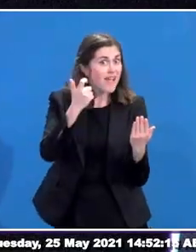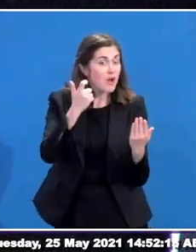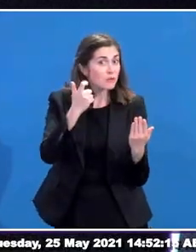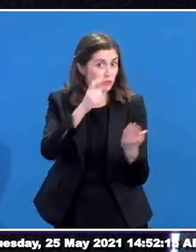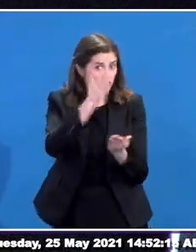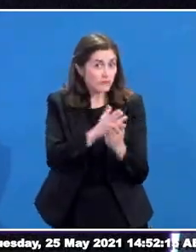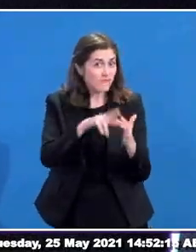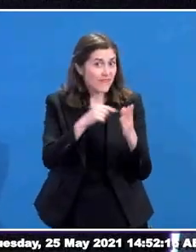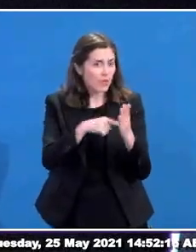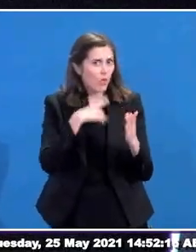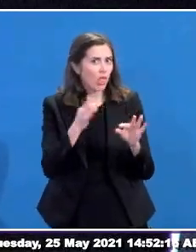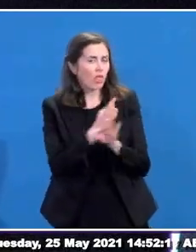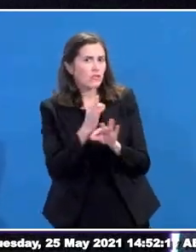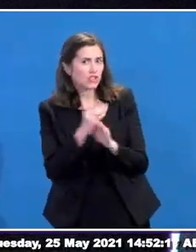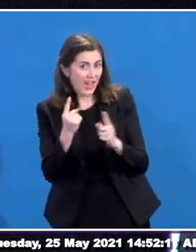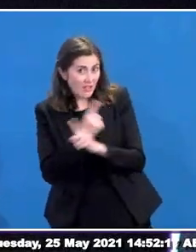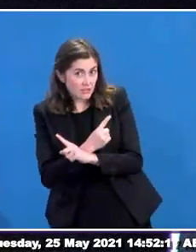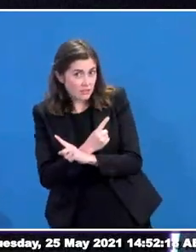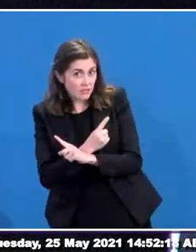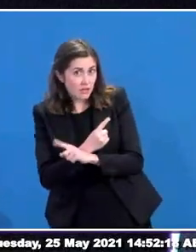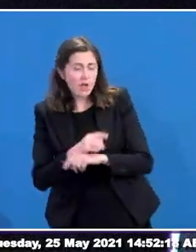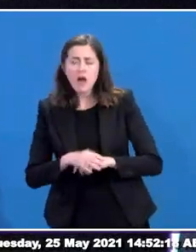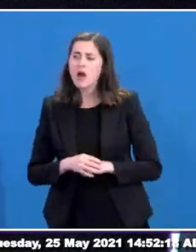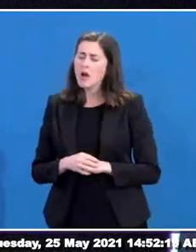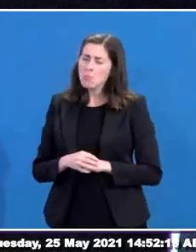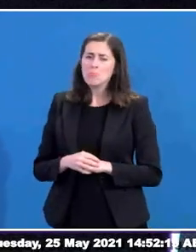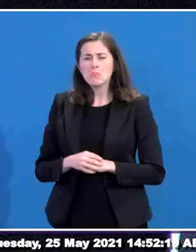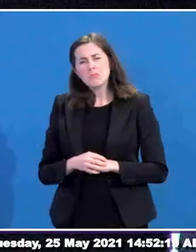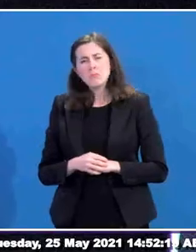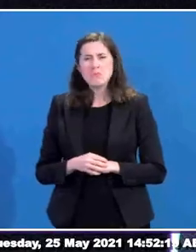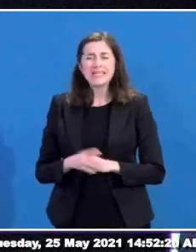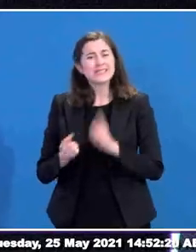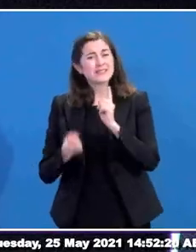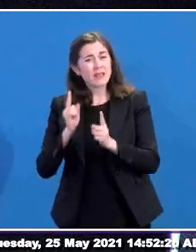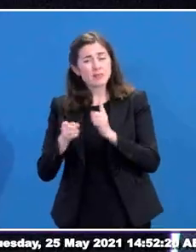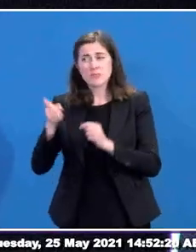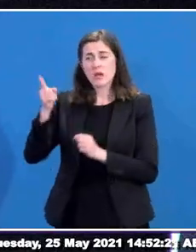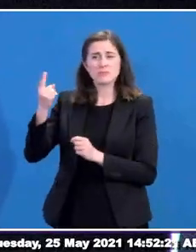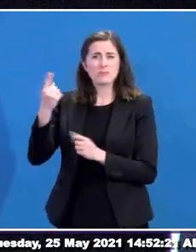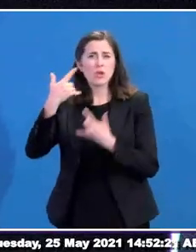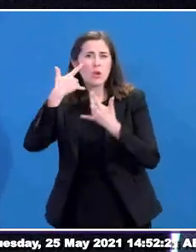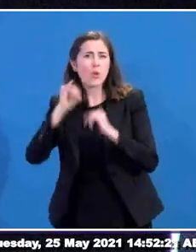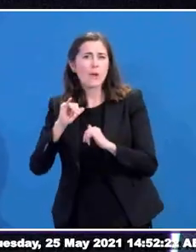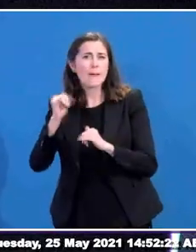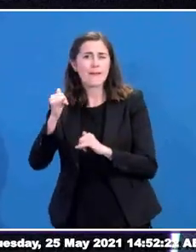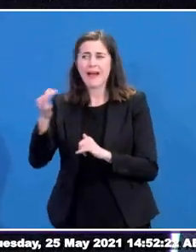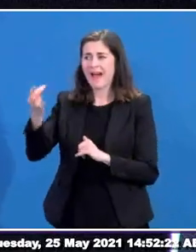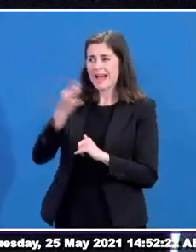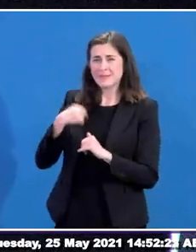Sometimes one of the lawyers will ask me to provide more detail on a